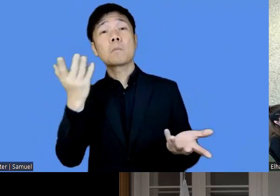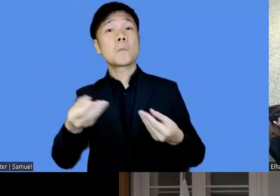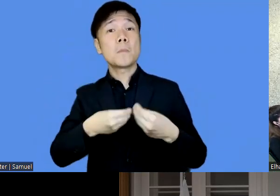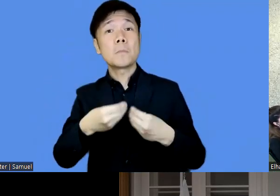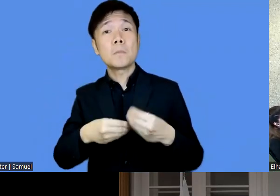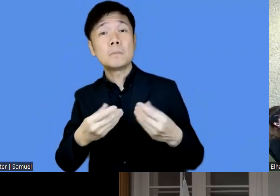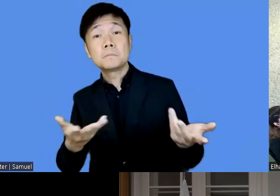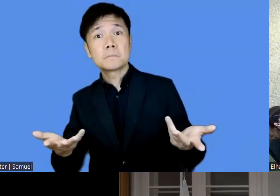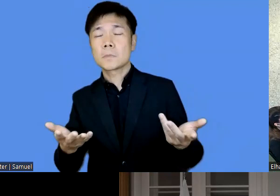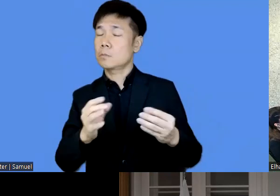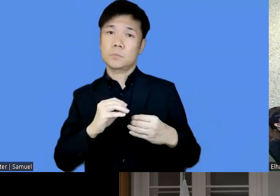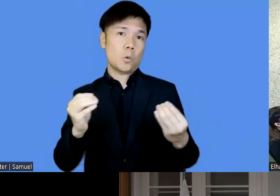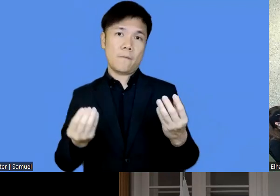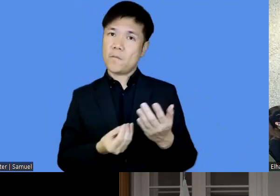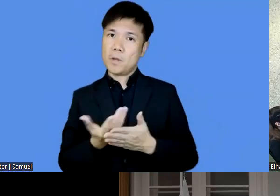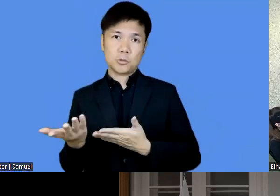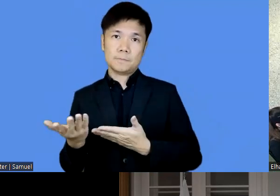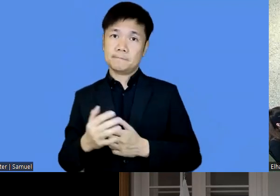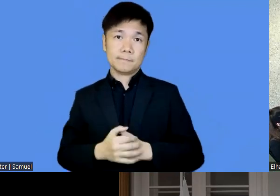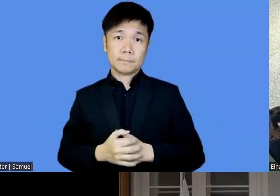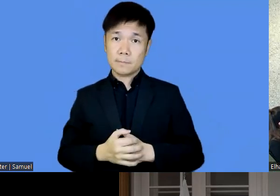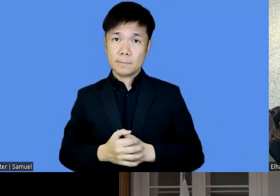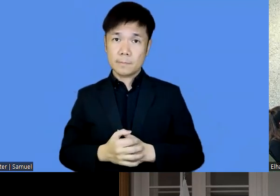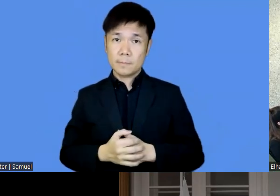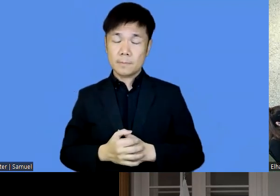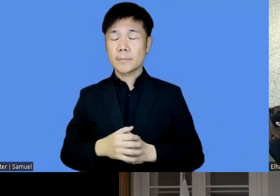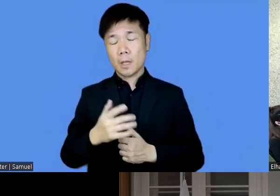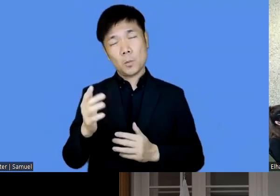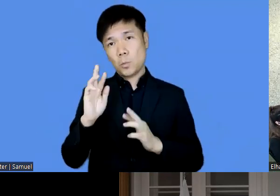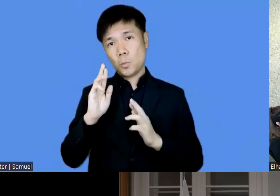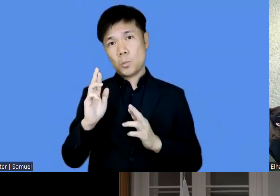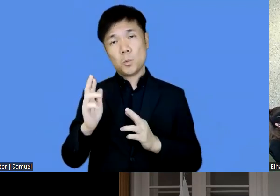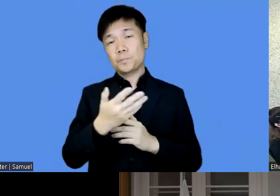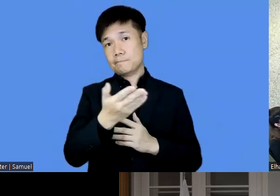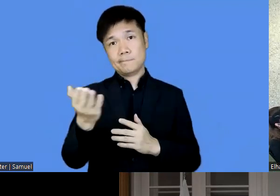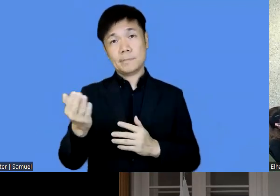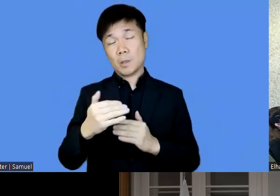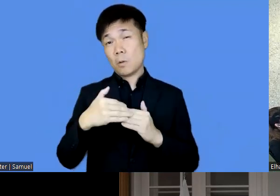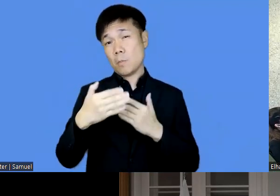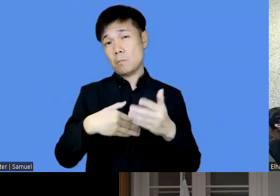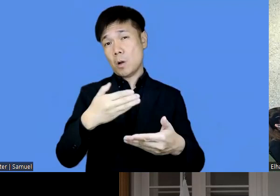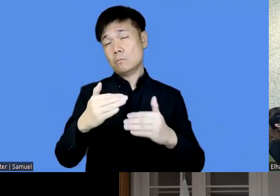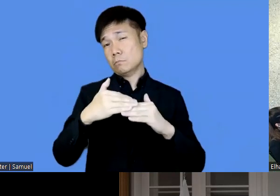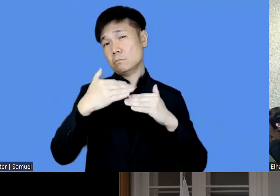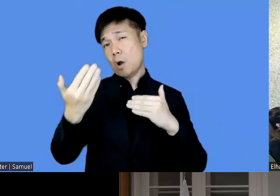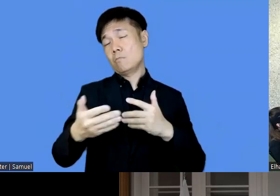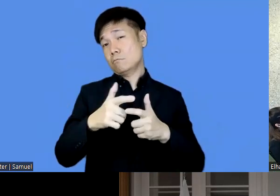I think that's one huge gap that we face and I hope to hear more about that later, is international,